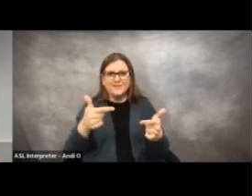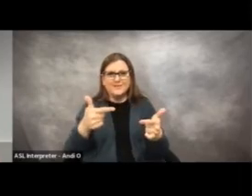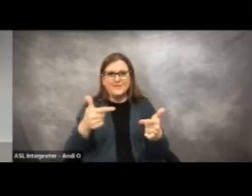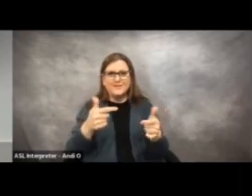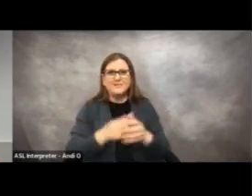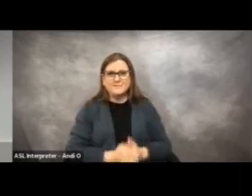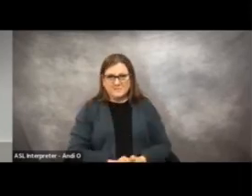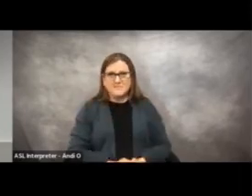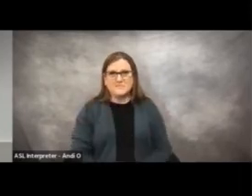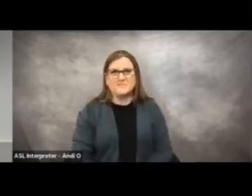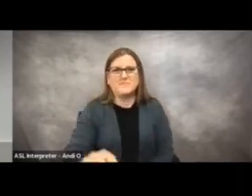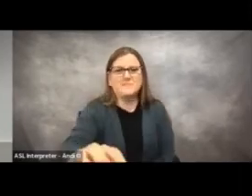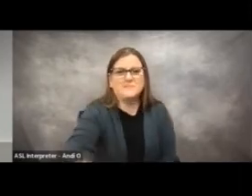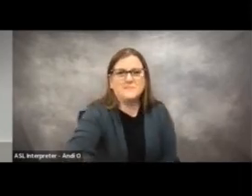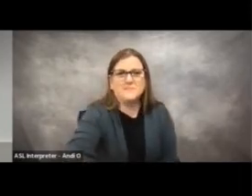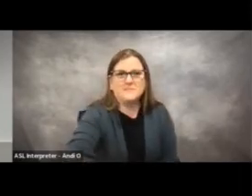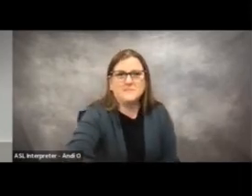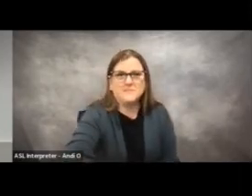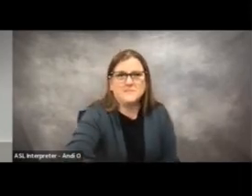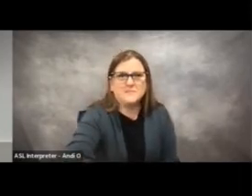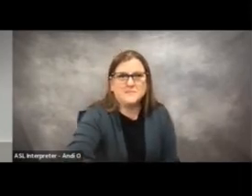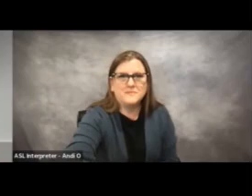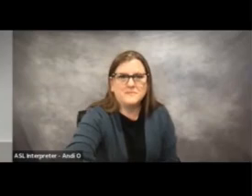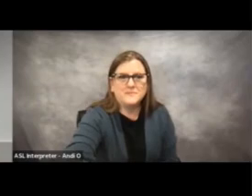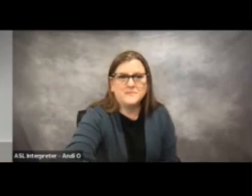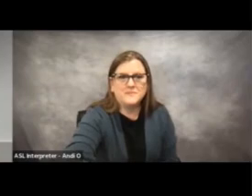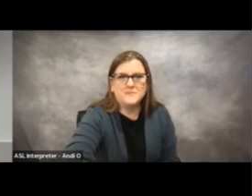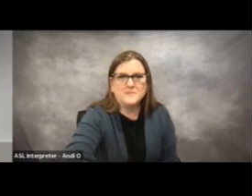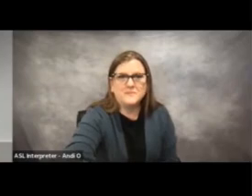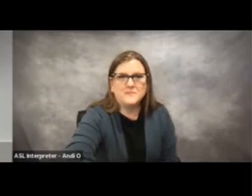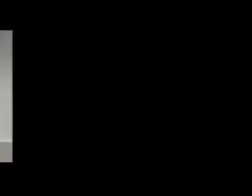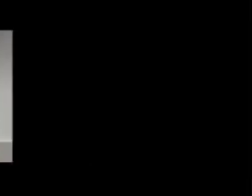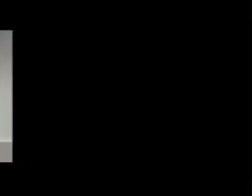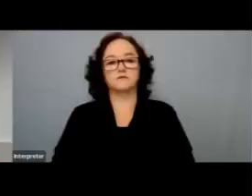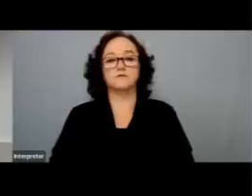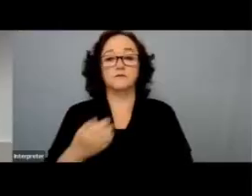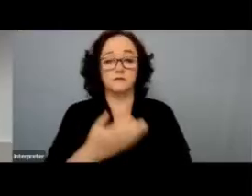time that NASHIA introduced the inaugural Leading Practice Academy addressing criminal and